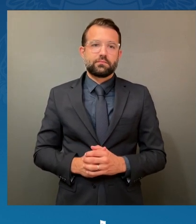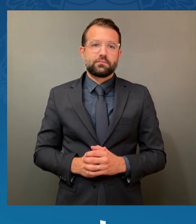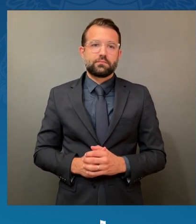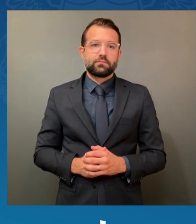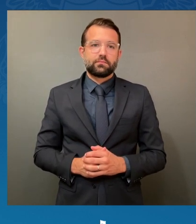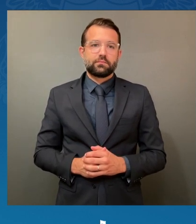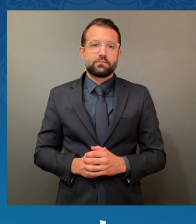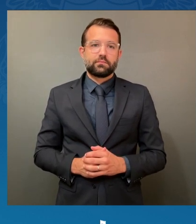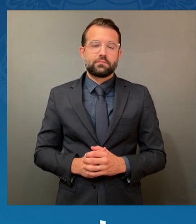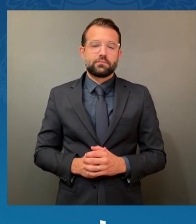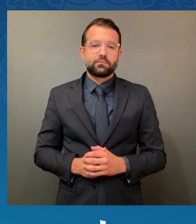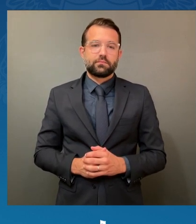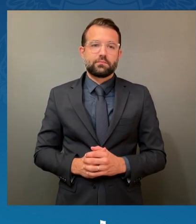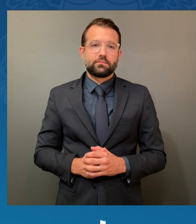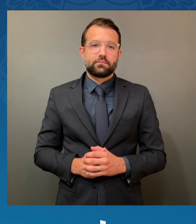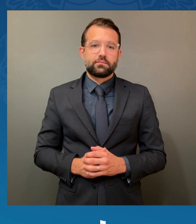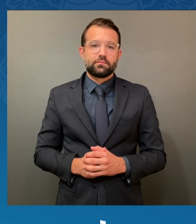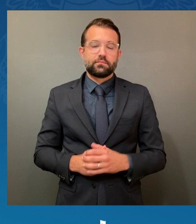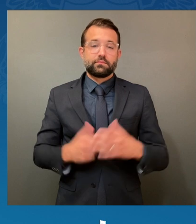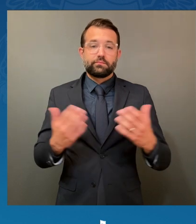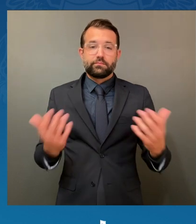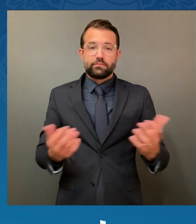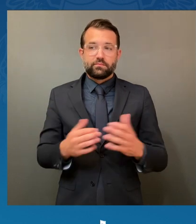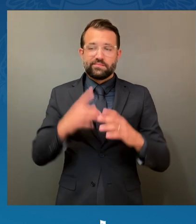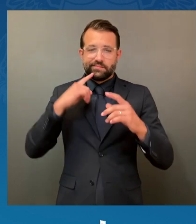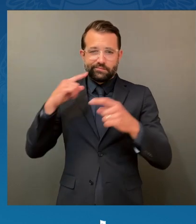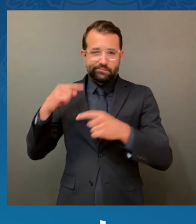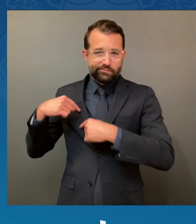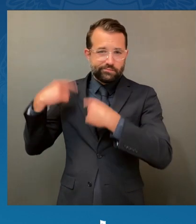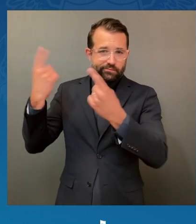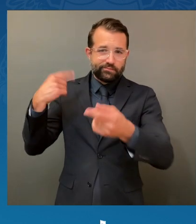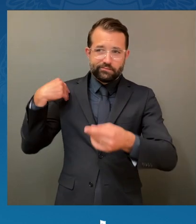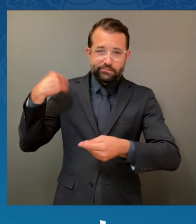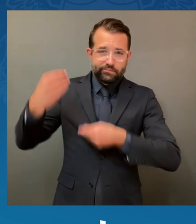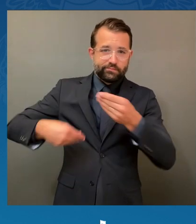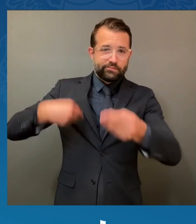For generations, poor communities and communities of color